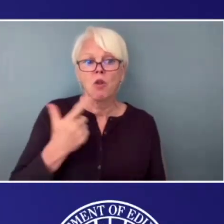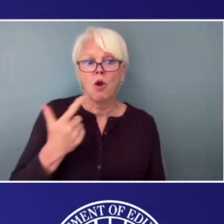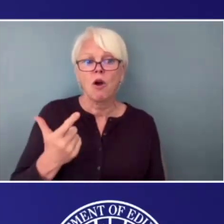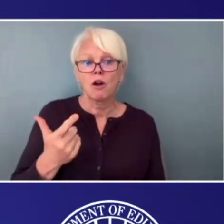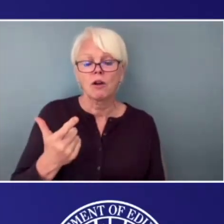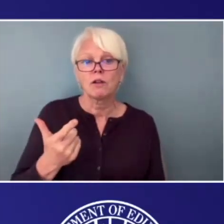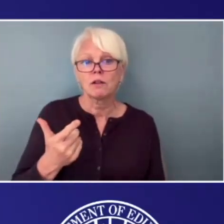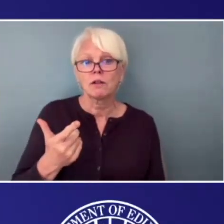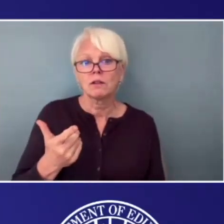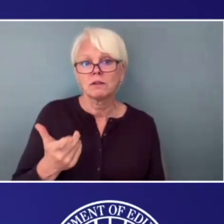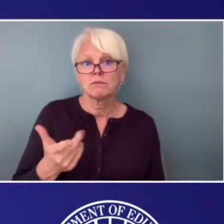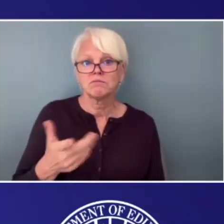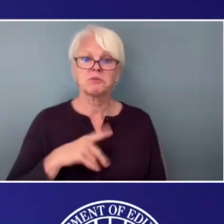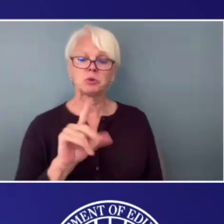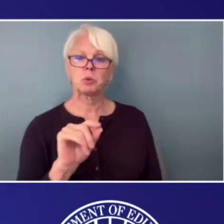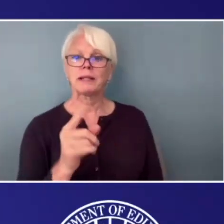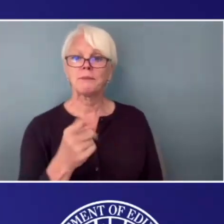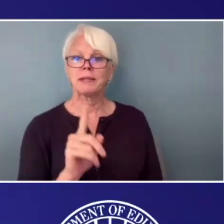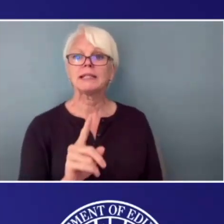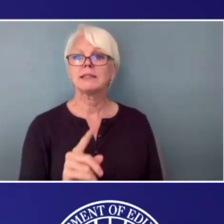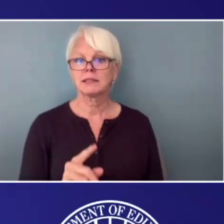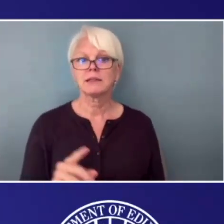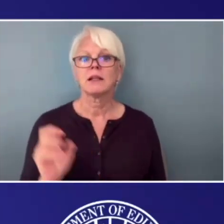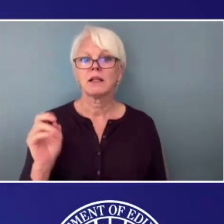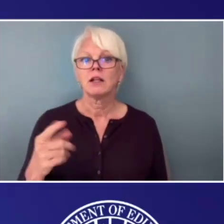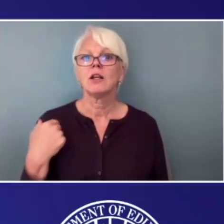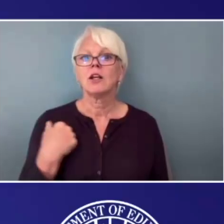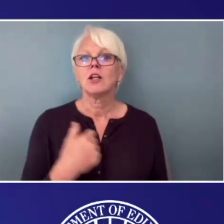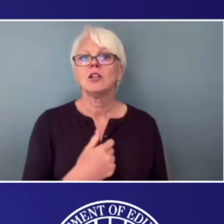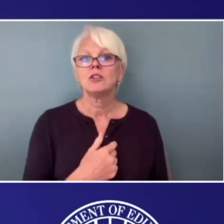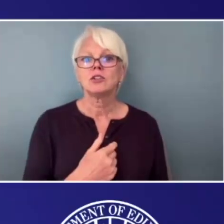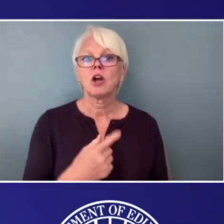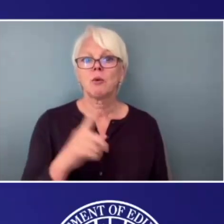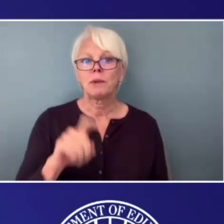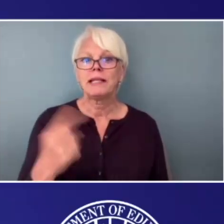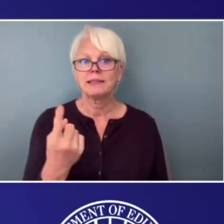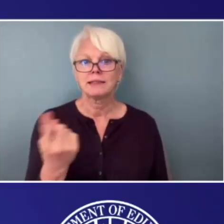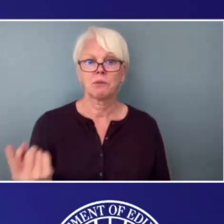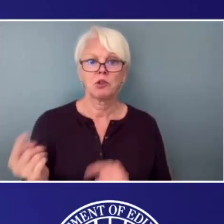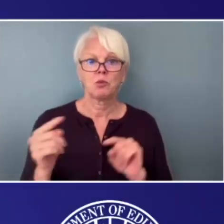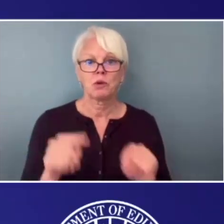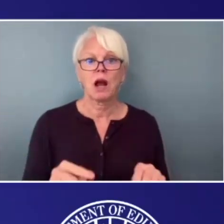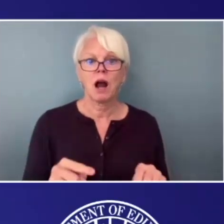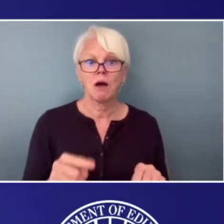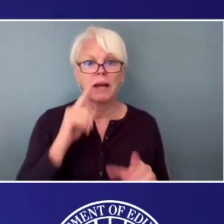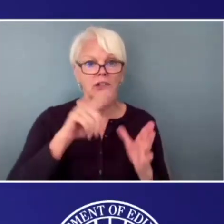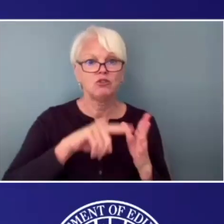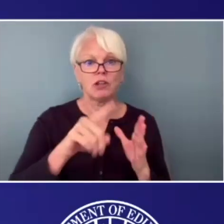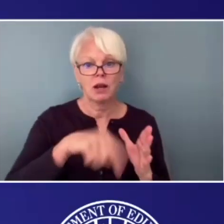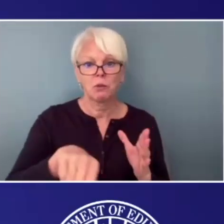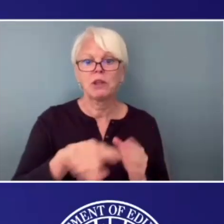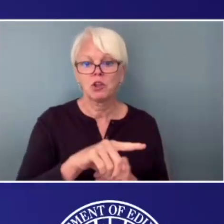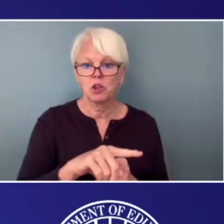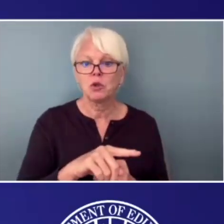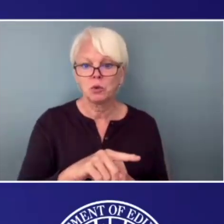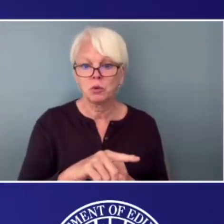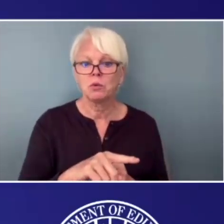20 minutes. So we are going to have to have someone come in and pulse check with you guys. So just -- it will be a Department official.